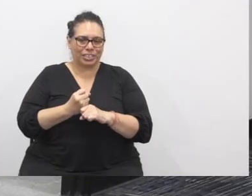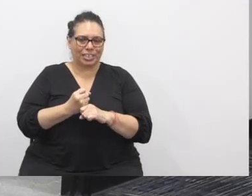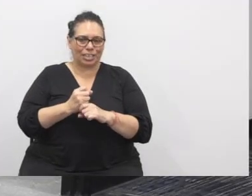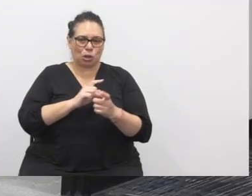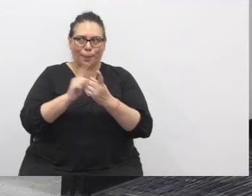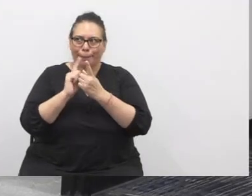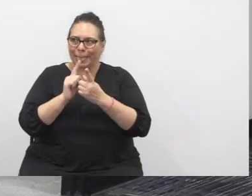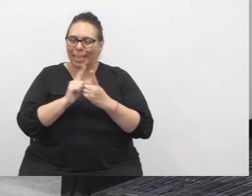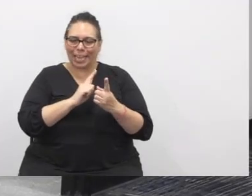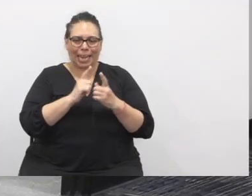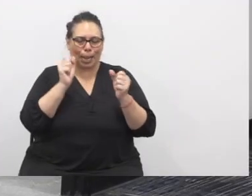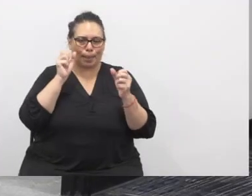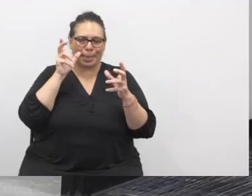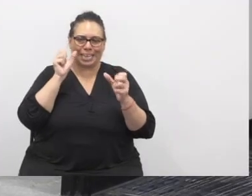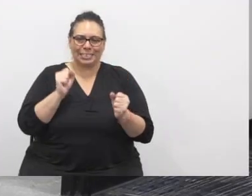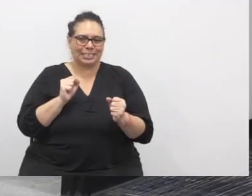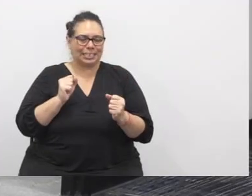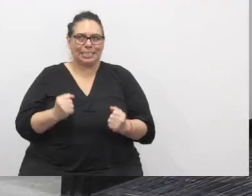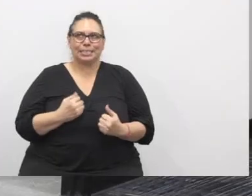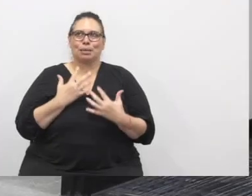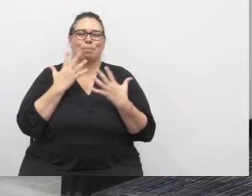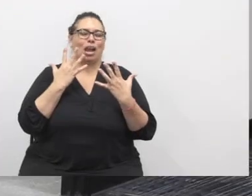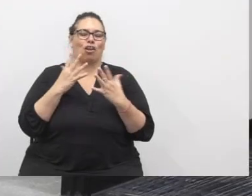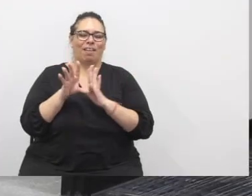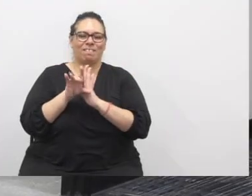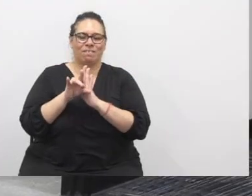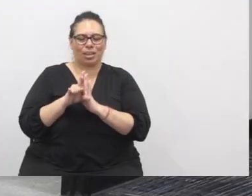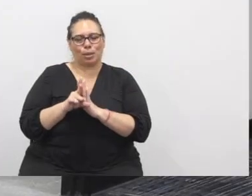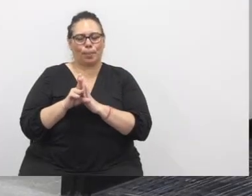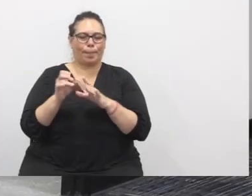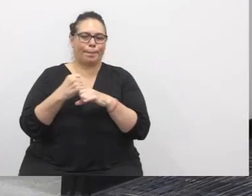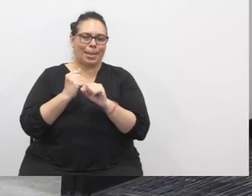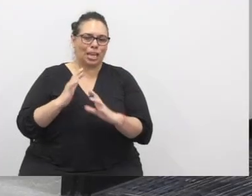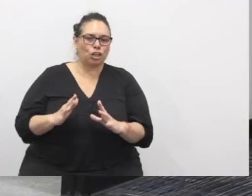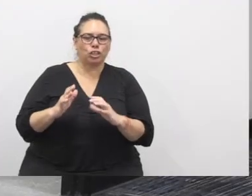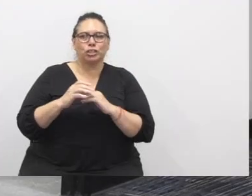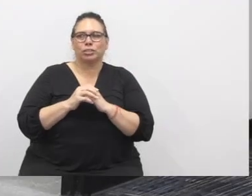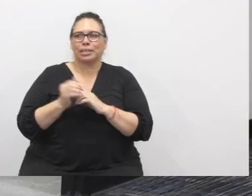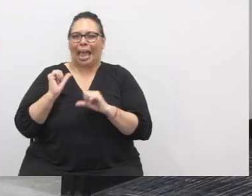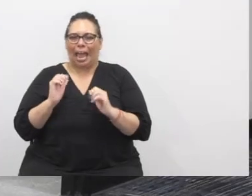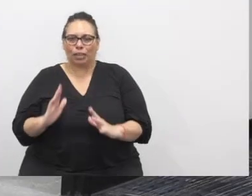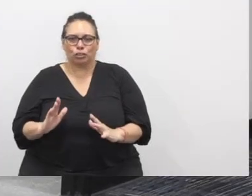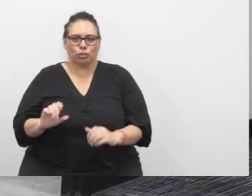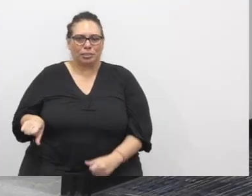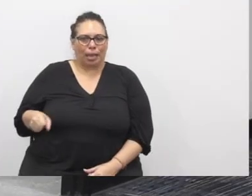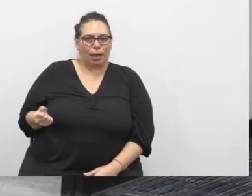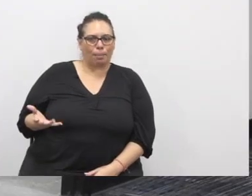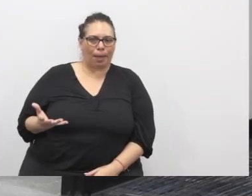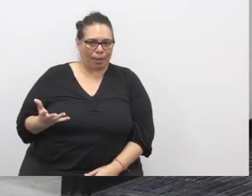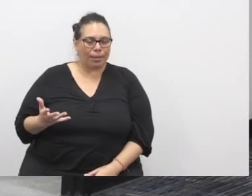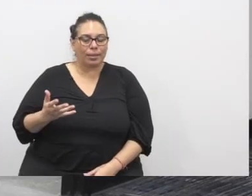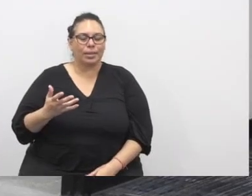so many amazing aspiring filmmakers and actors, all of Khmer descent, which is really important being a Long Beach community,